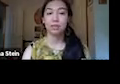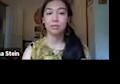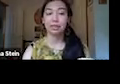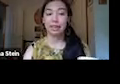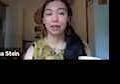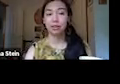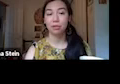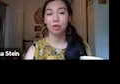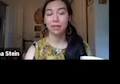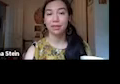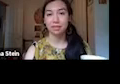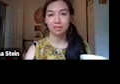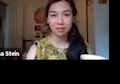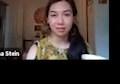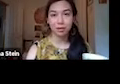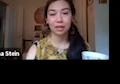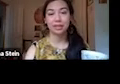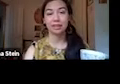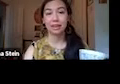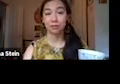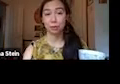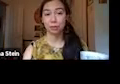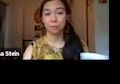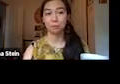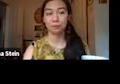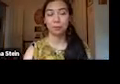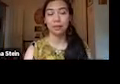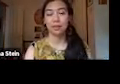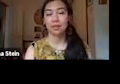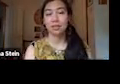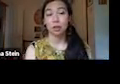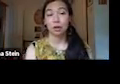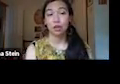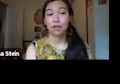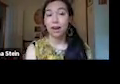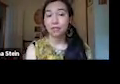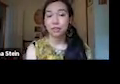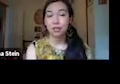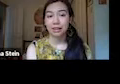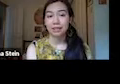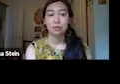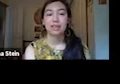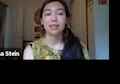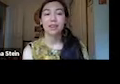and wellbeing statistics in creating our future. So over half of Australians agree that arts